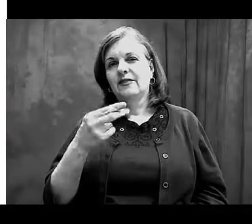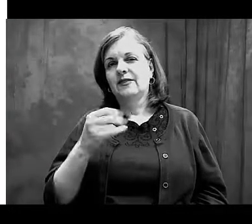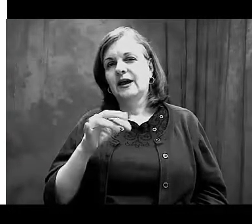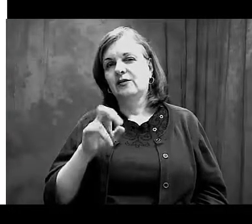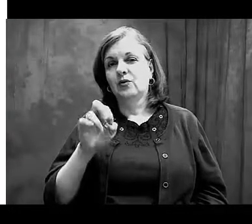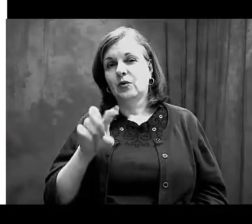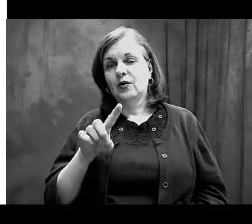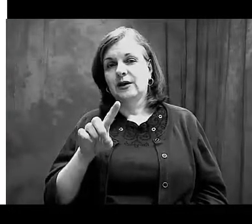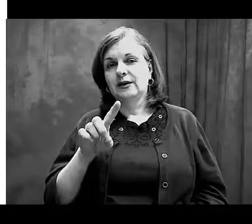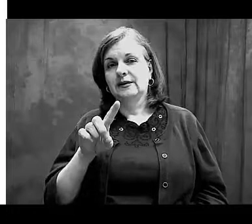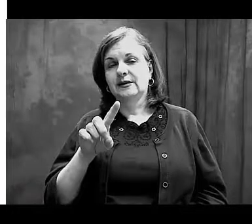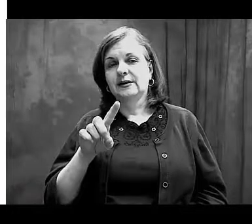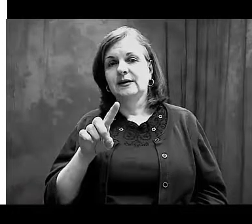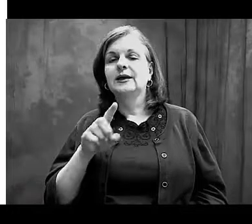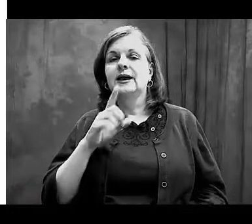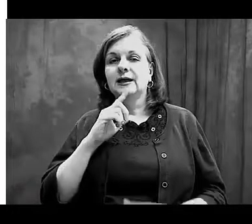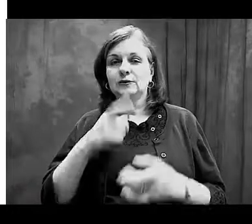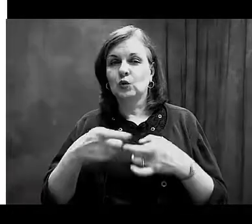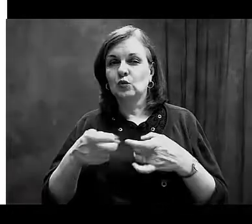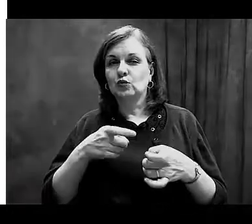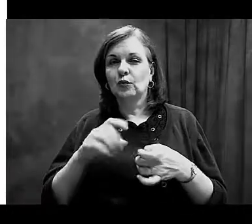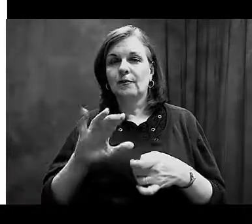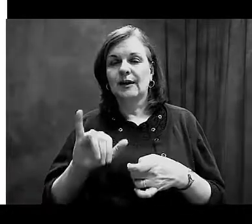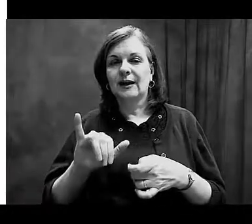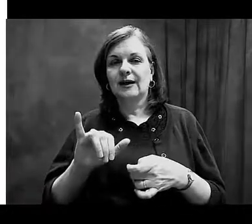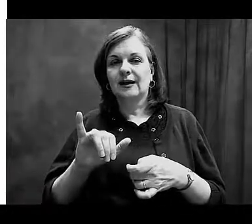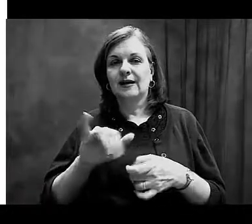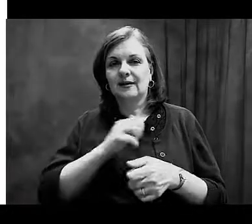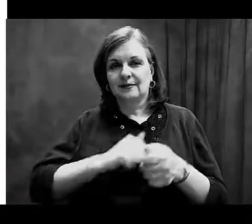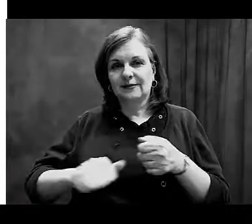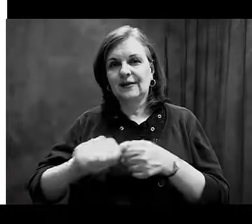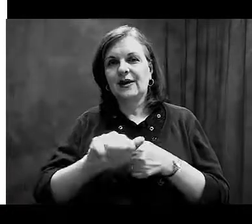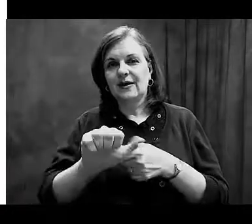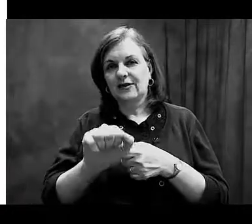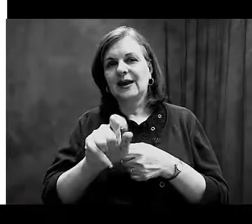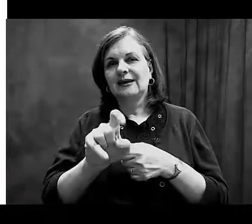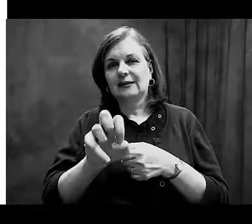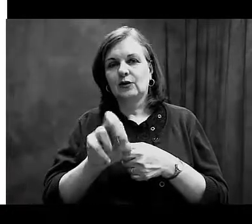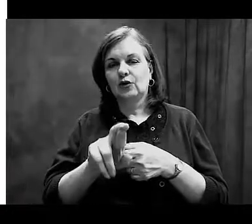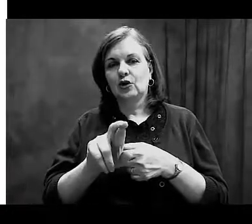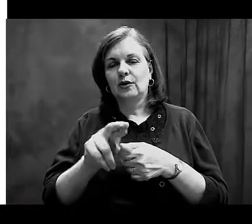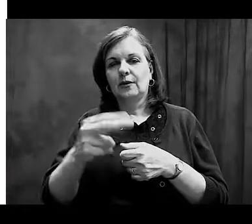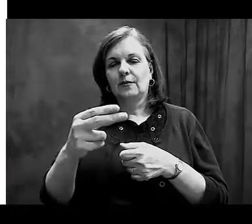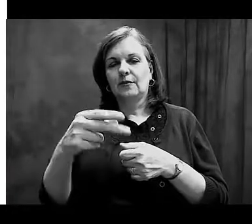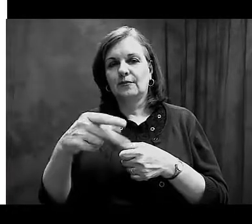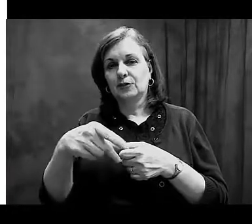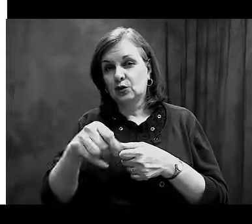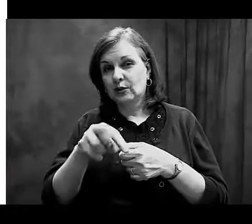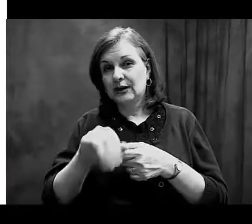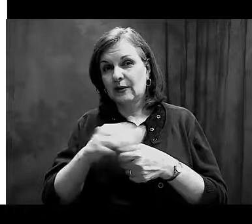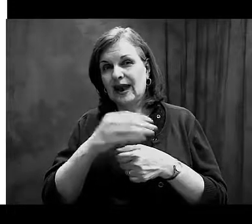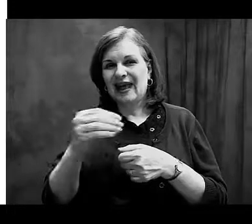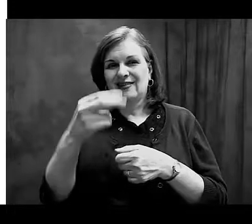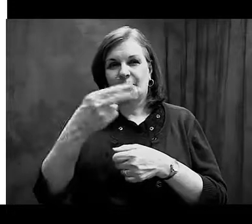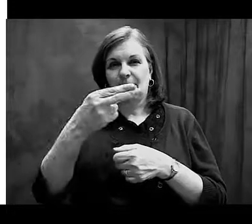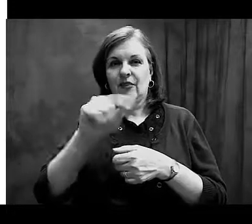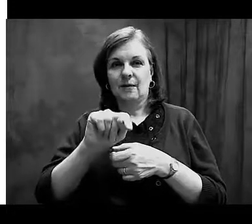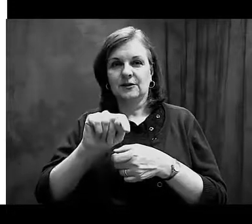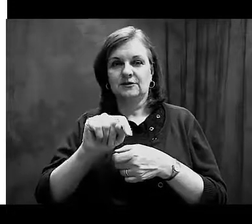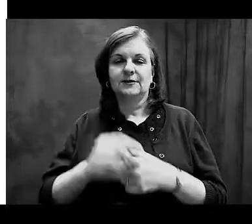your thyroid is actually going to be targeted a lot by your interior pituitary and your hypothalamus indirectly